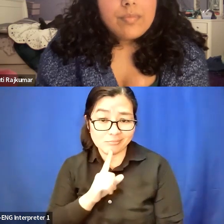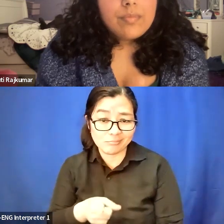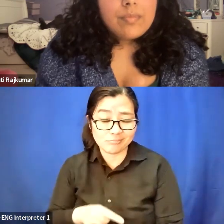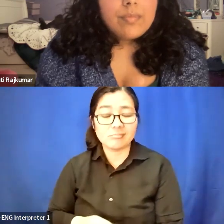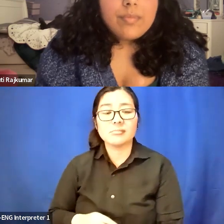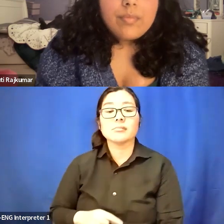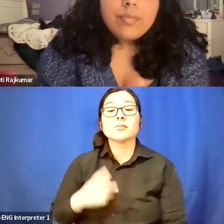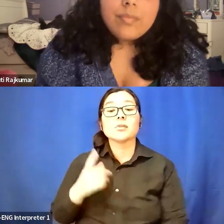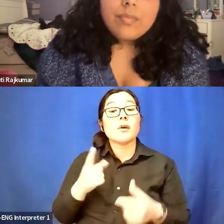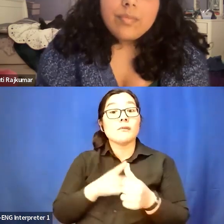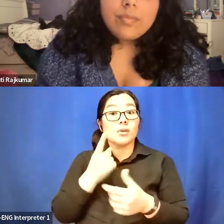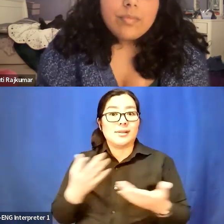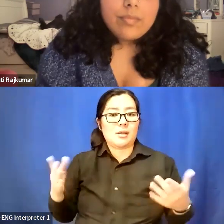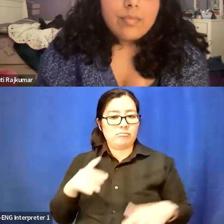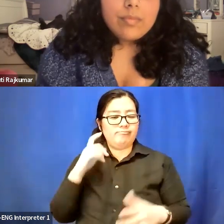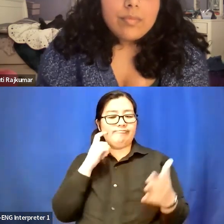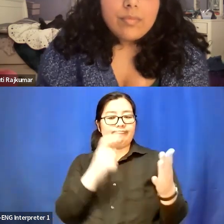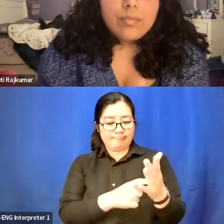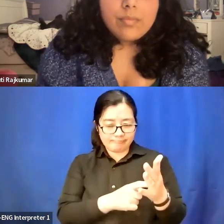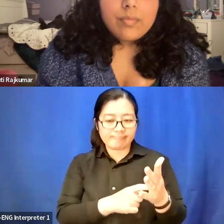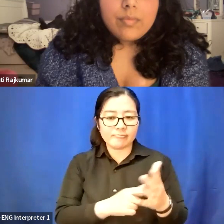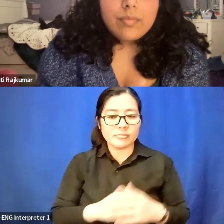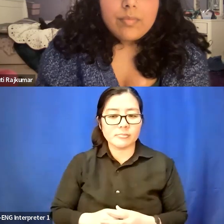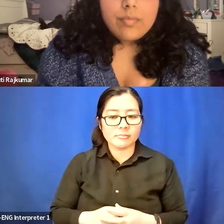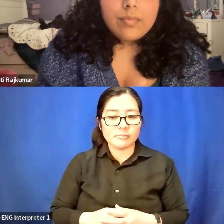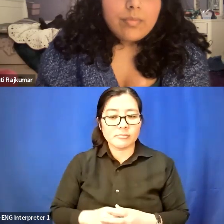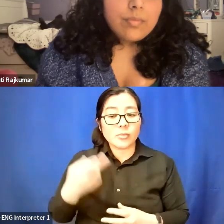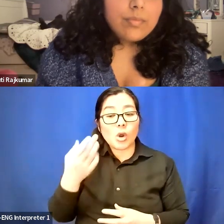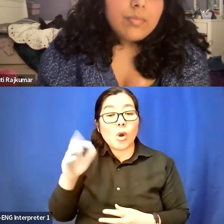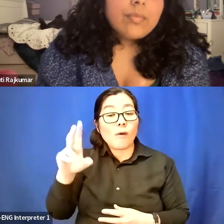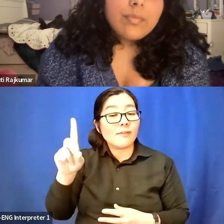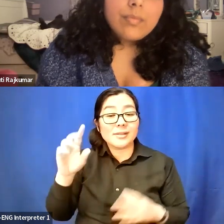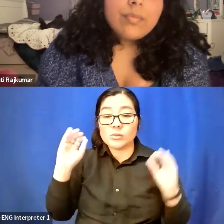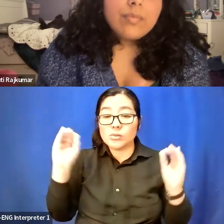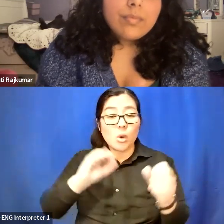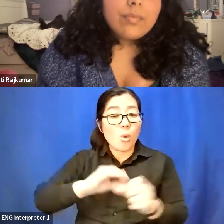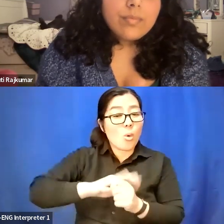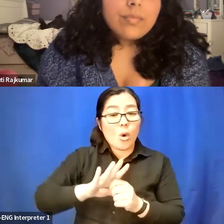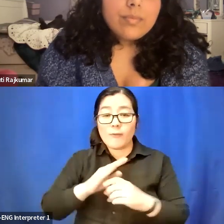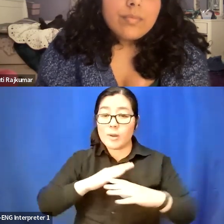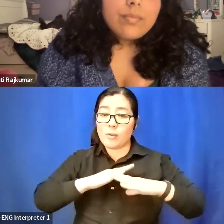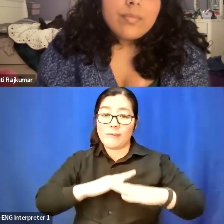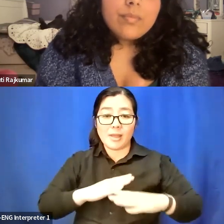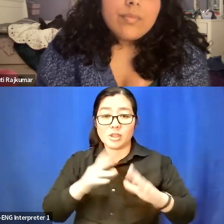that Harvard currently has no COVID prevention protocol or virtual class options,